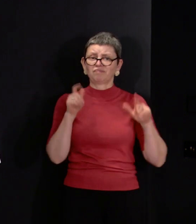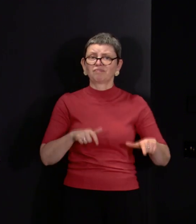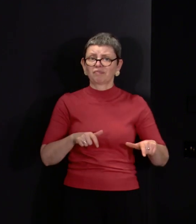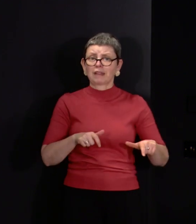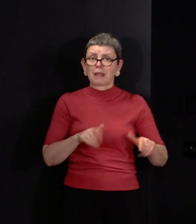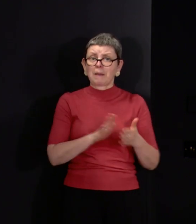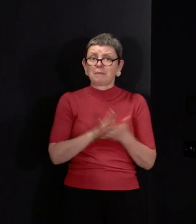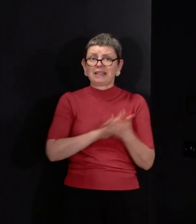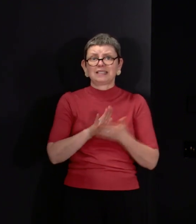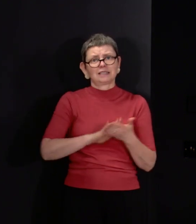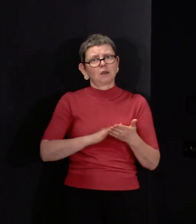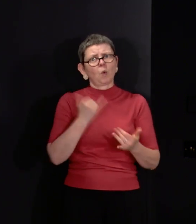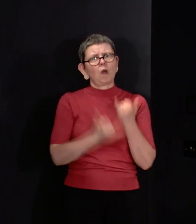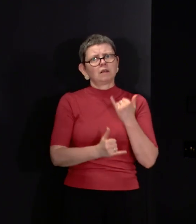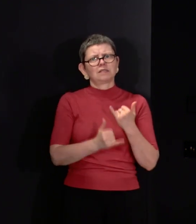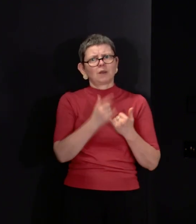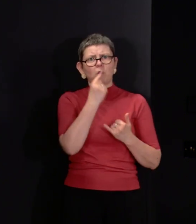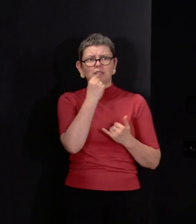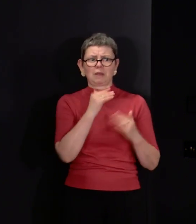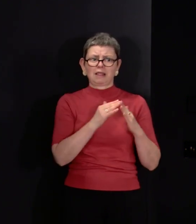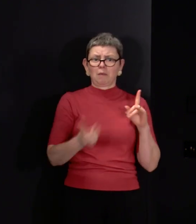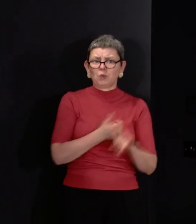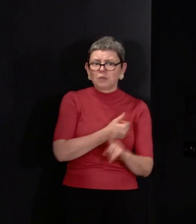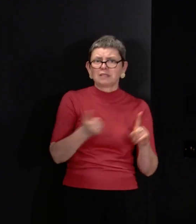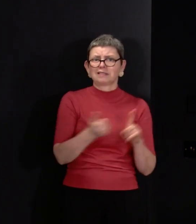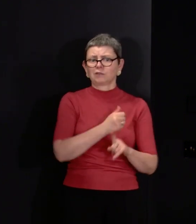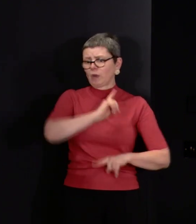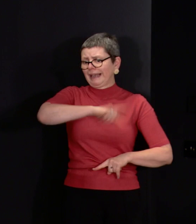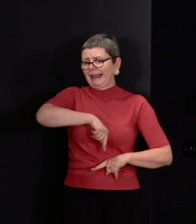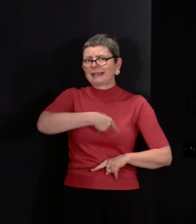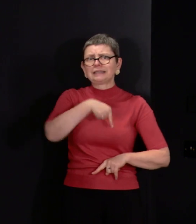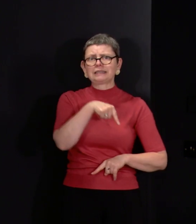risk of abuse, harm and neglect. I know that private spaces,